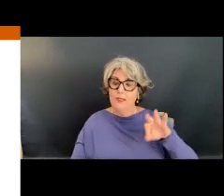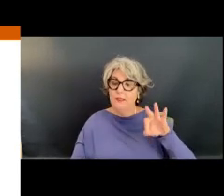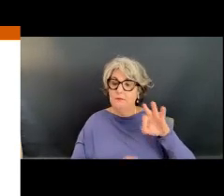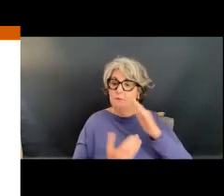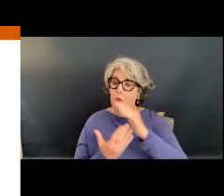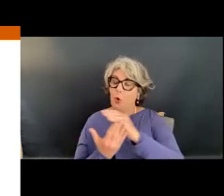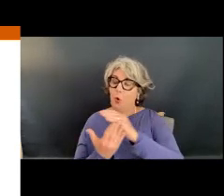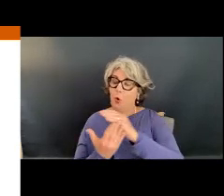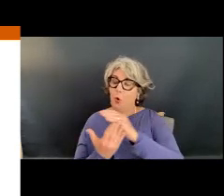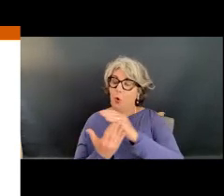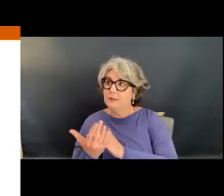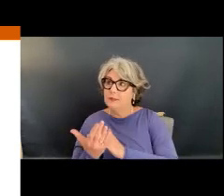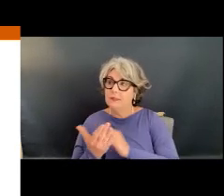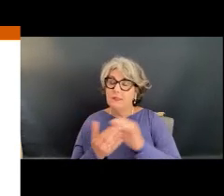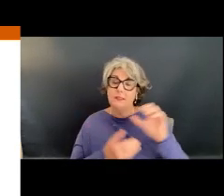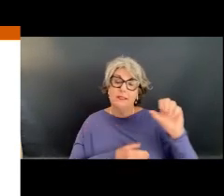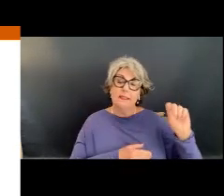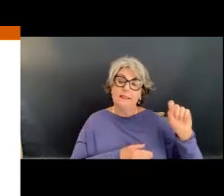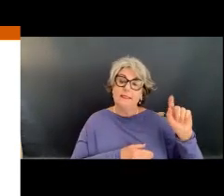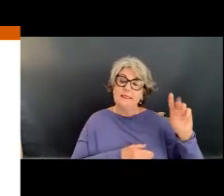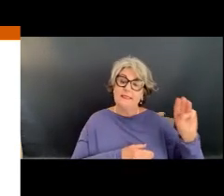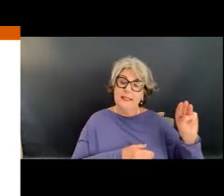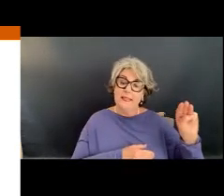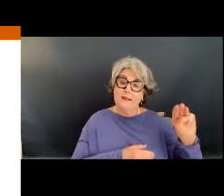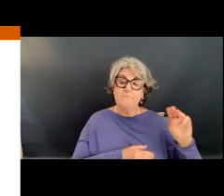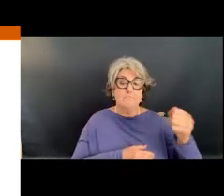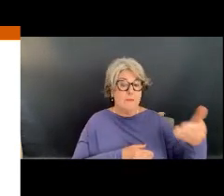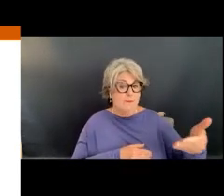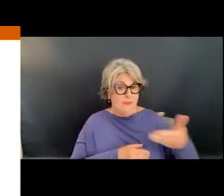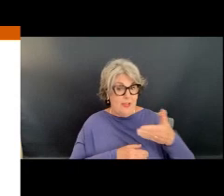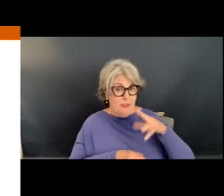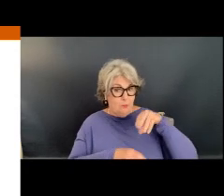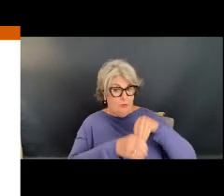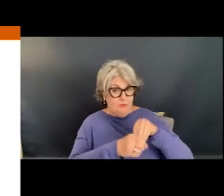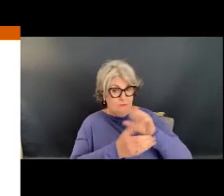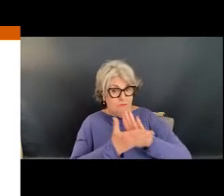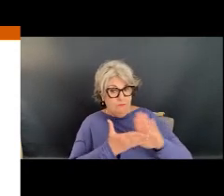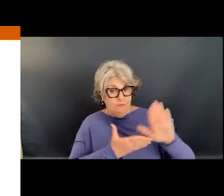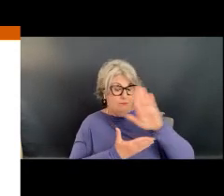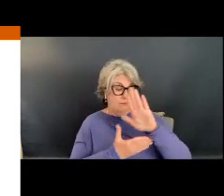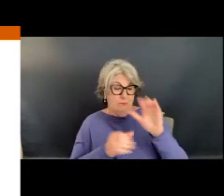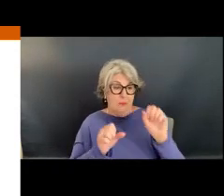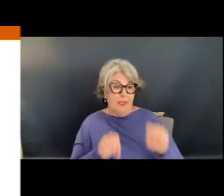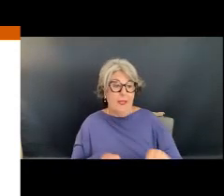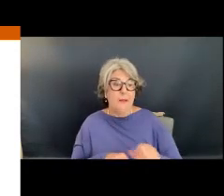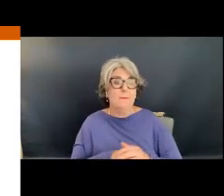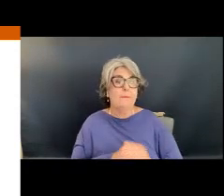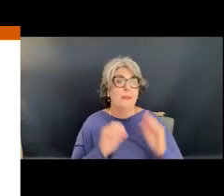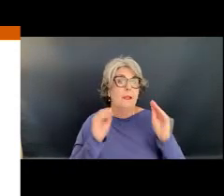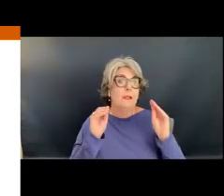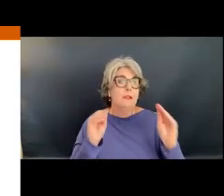All STEM majors at the university are invited to participate in the course. It is taught by Master.